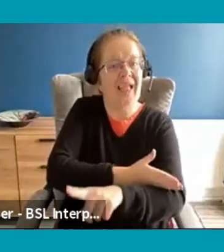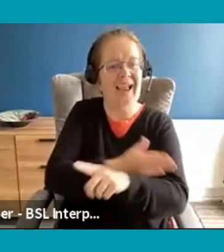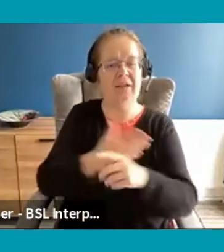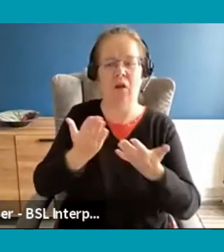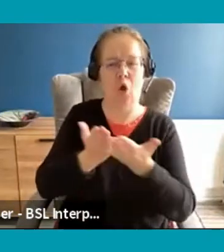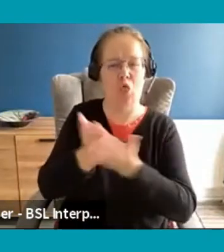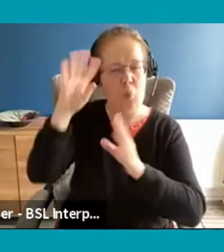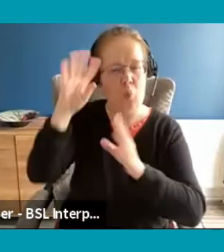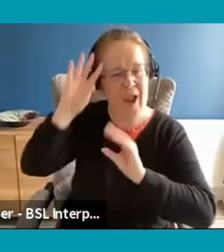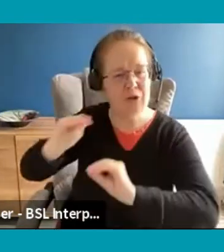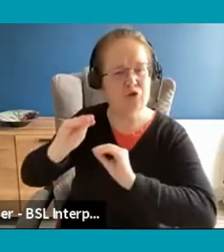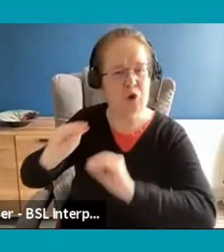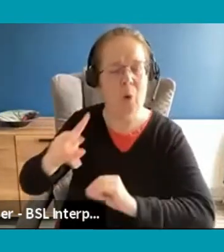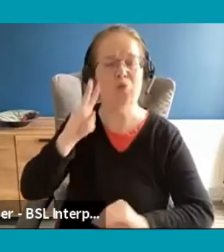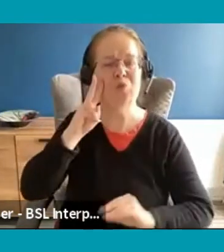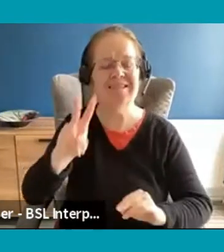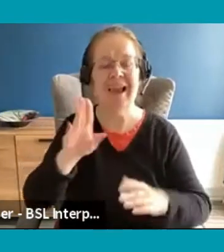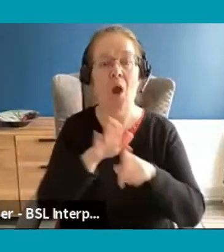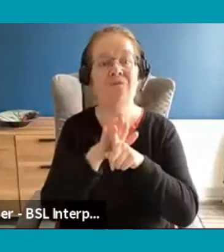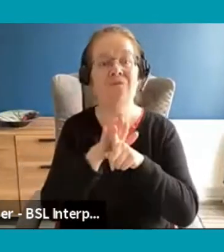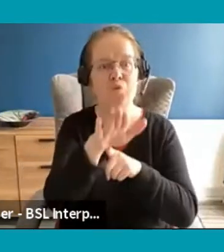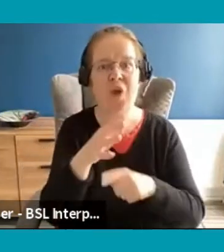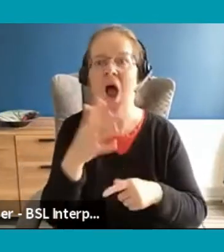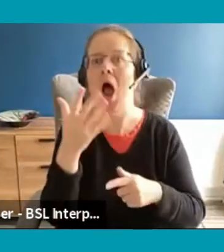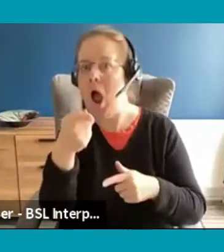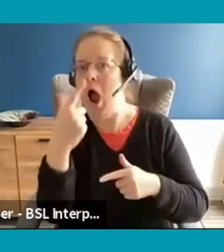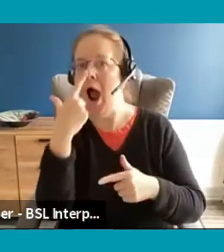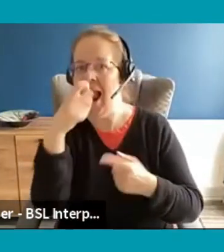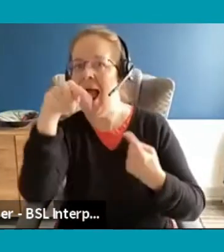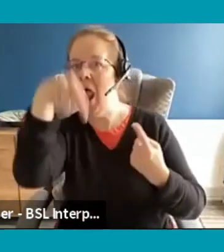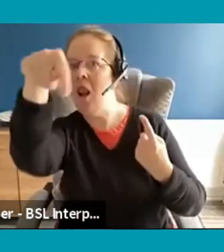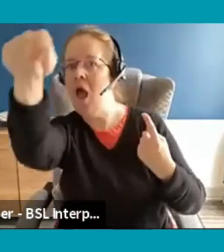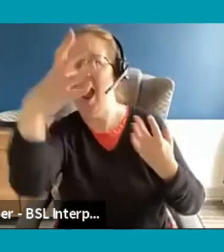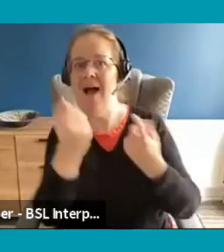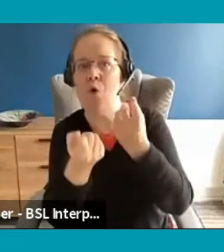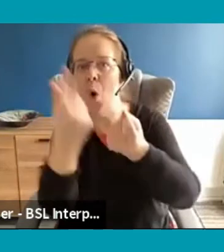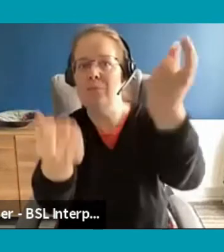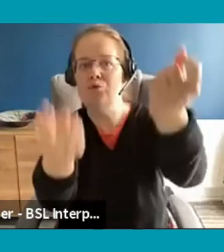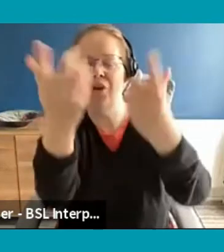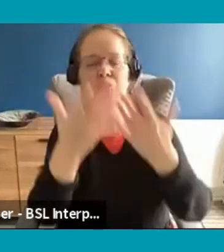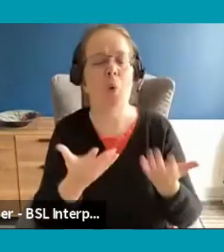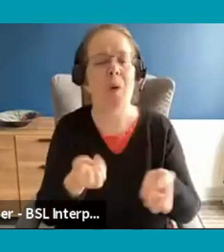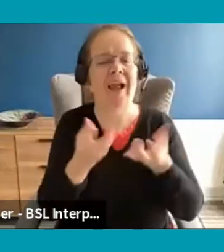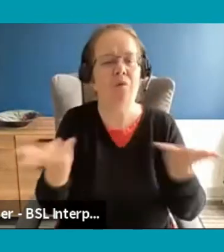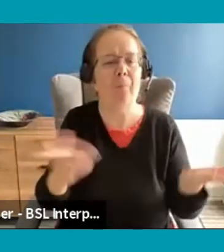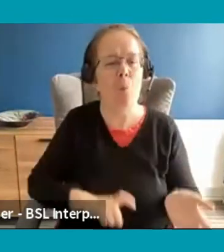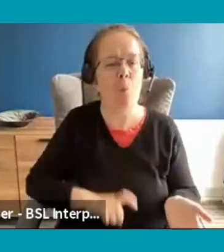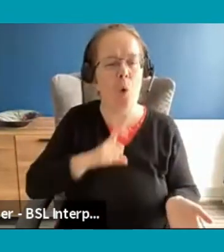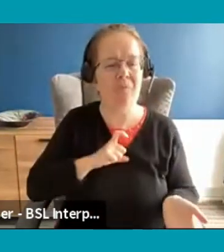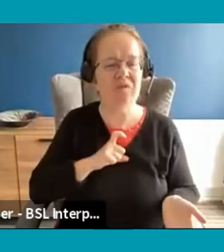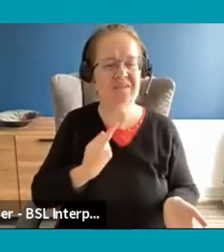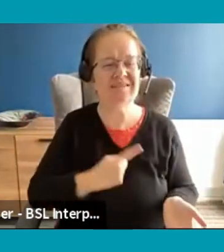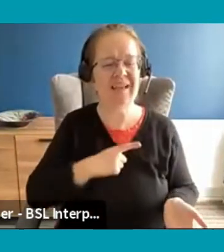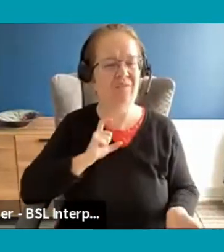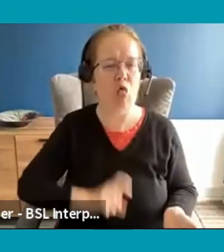so that they can see that they absolutely are capable of work and have a little bit more confidence in themselves. So one of the things that.